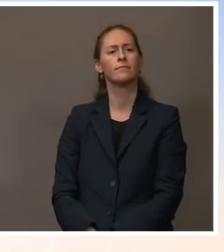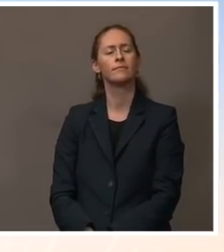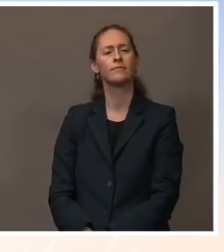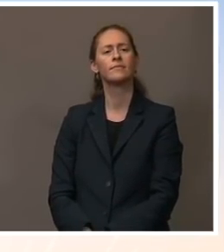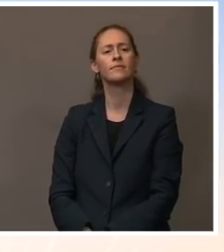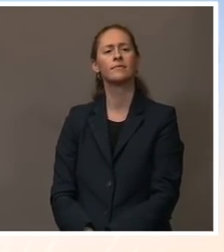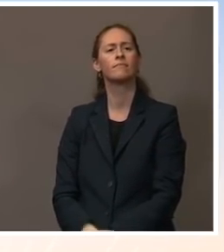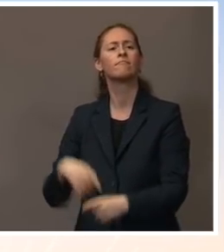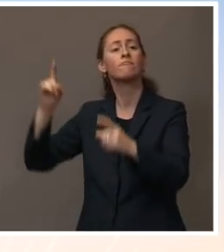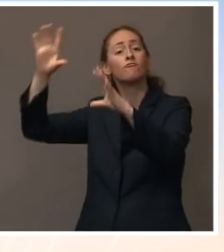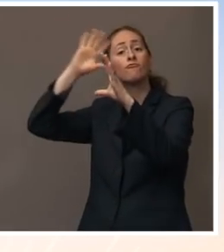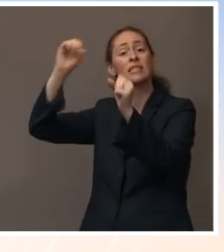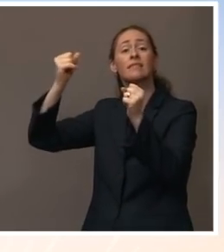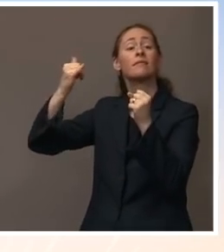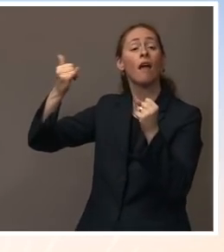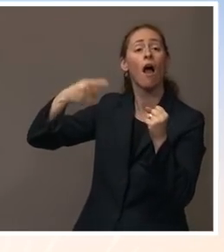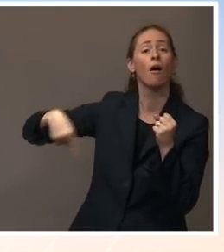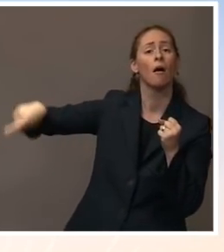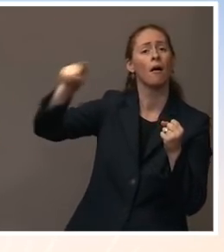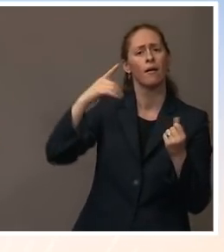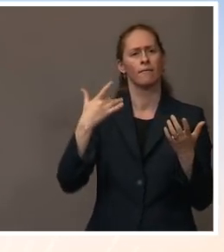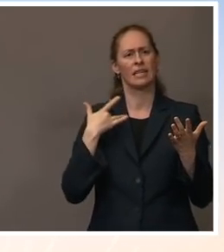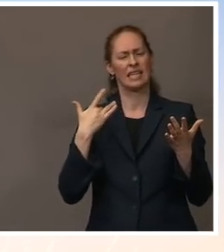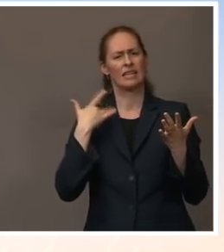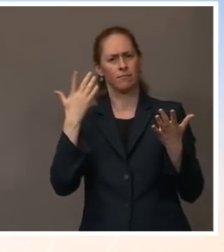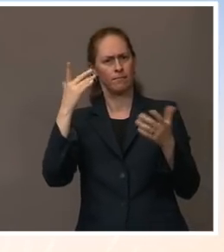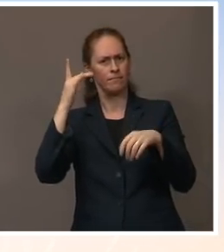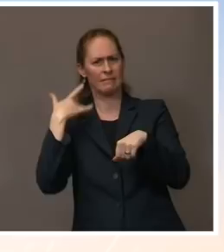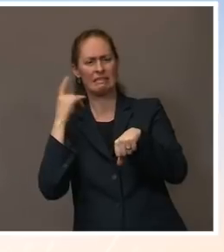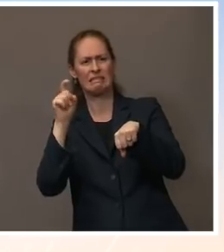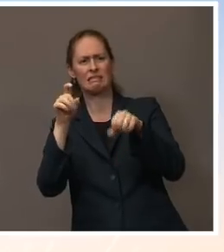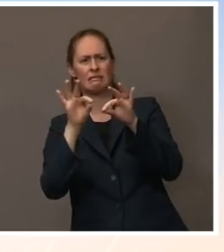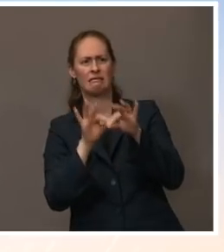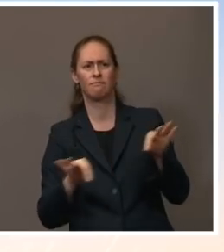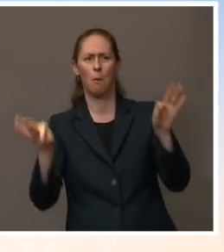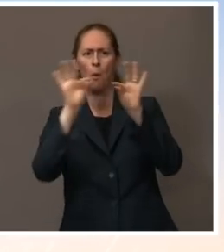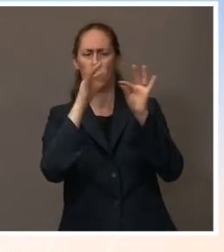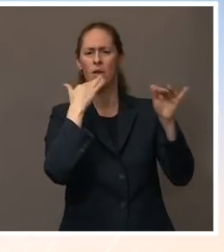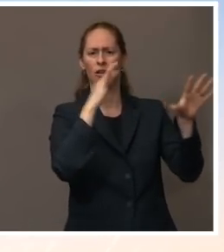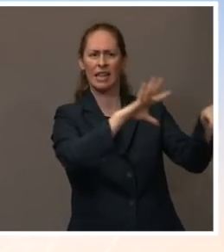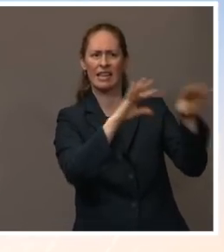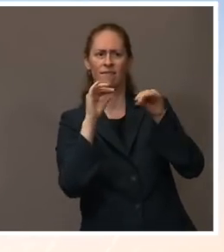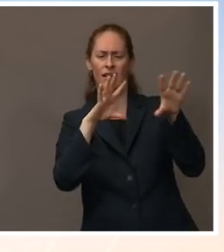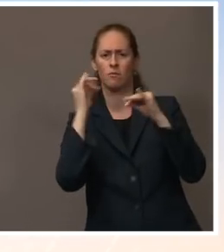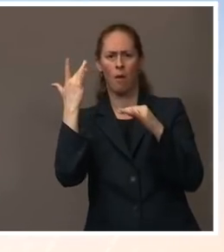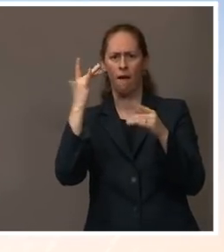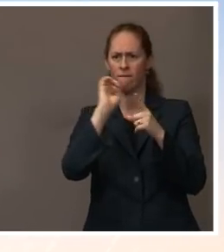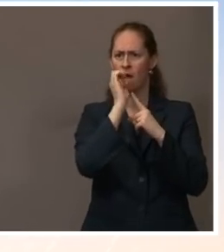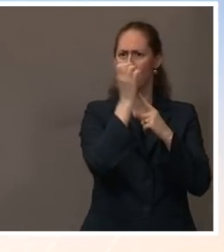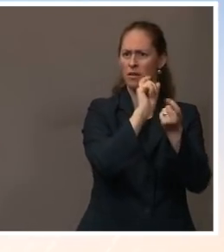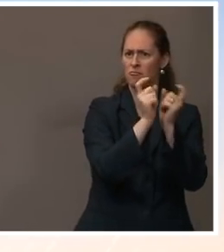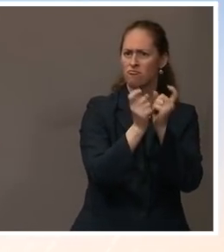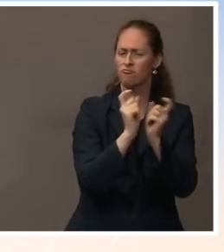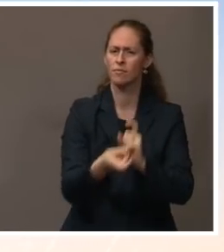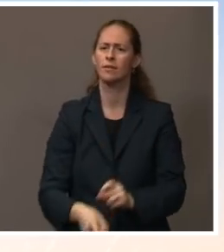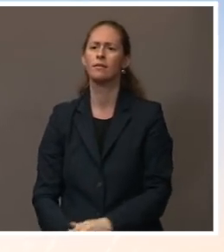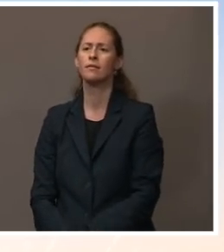the areas adversely affected by climate change in order to address the issue? Ms. Psaki: That's a really interesting question, Josh. And I don't know if they'll be talking about that